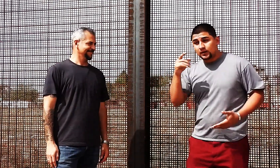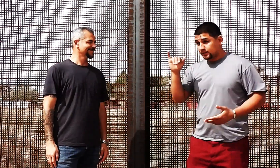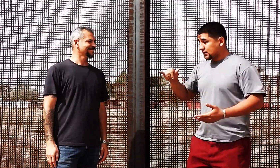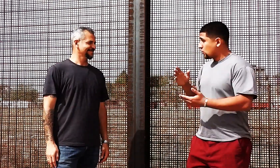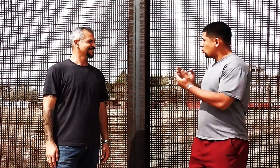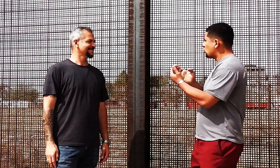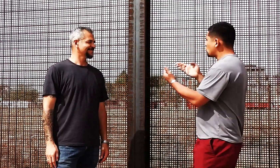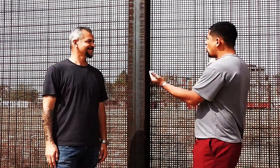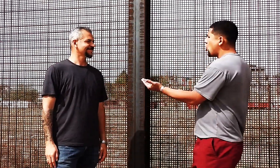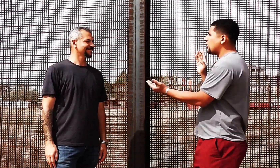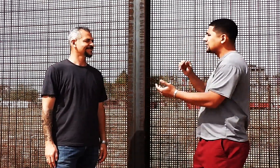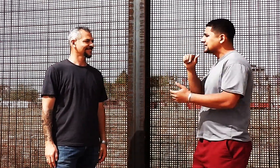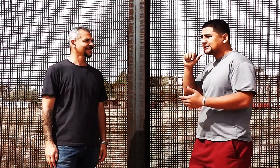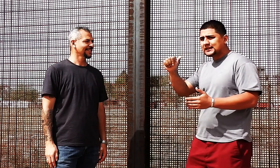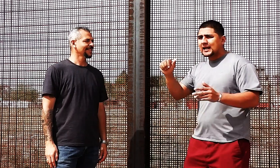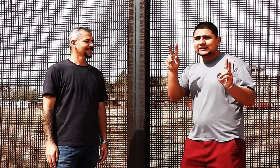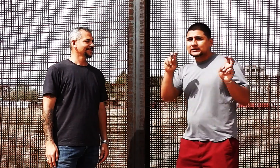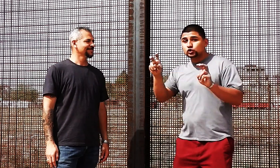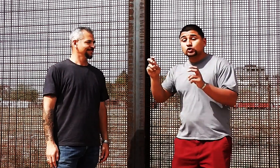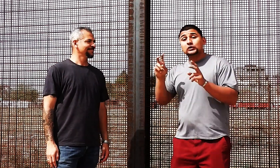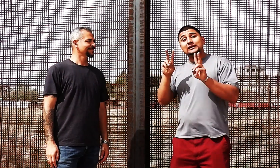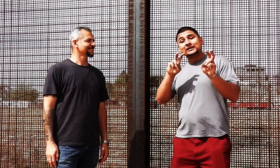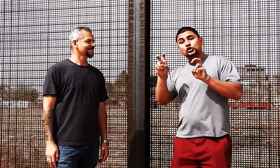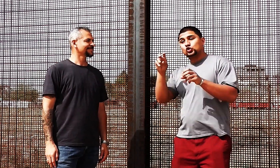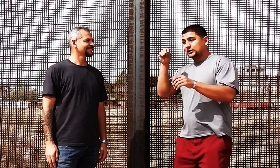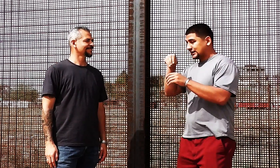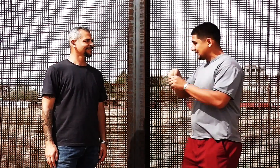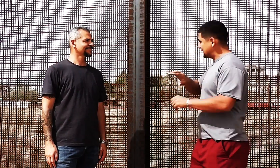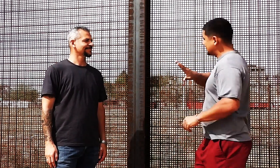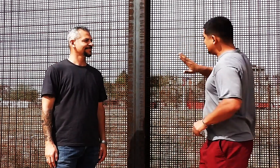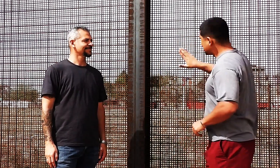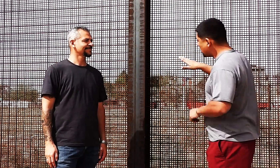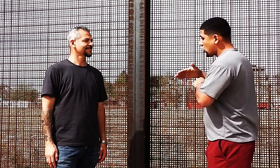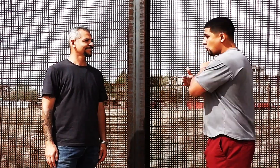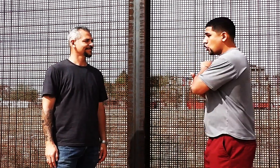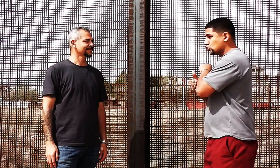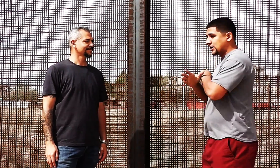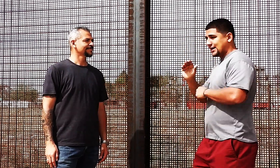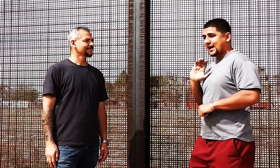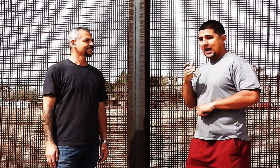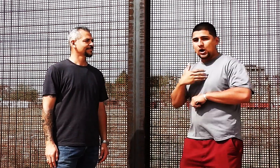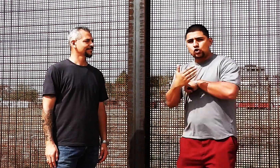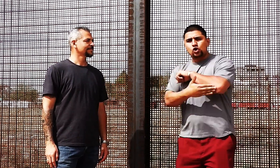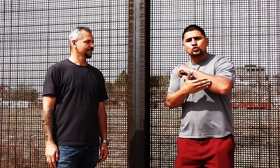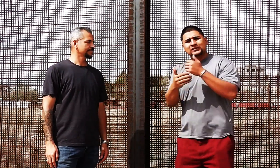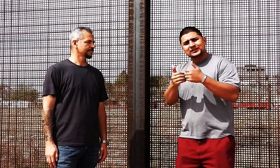Politics needs to understand that the wall is not the issue. The real issue is in their country and the issue in our country.